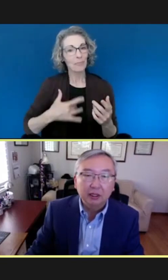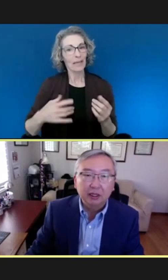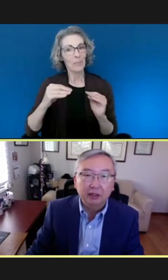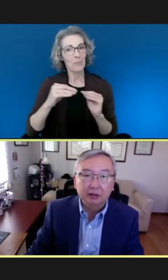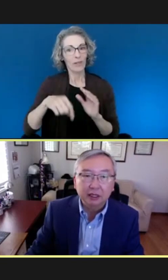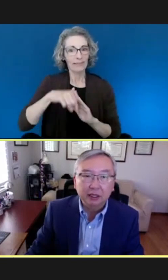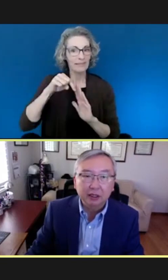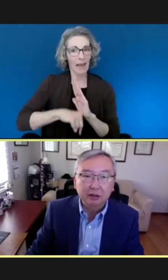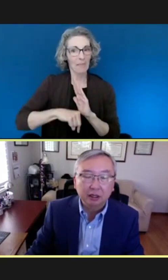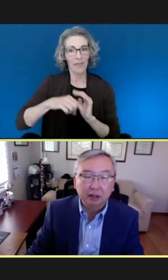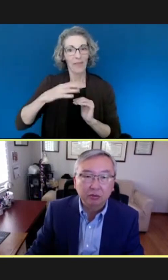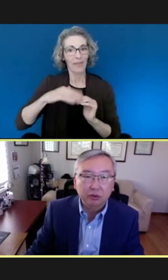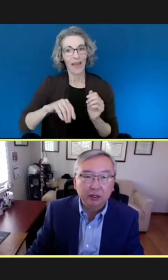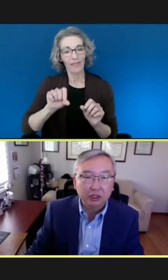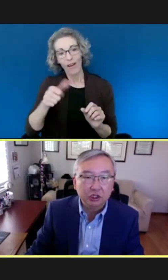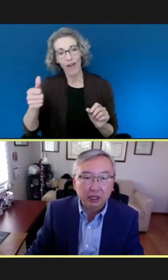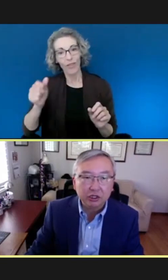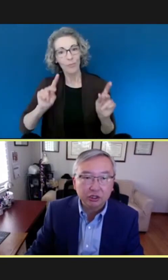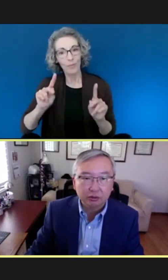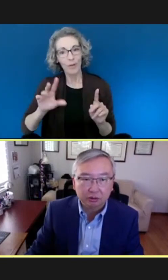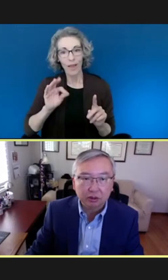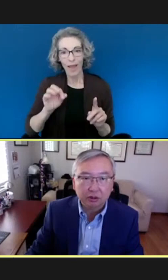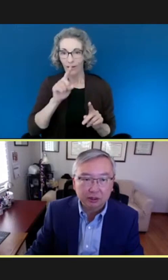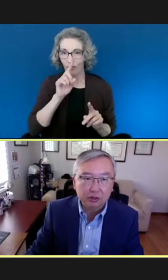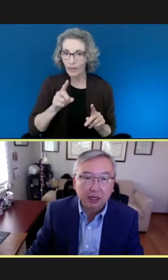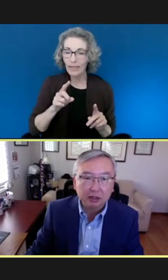And they really change the society for